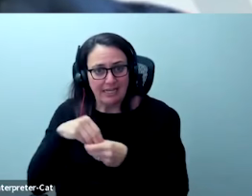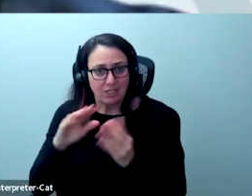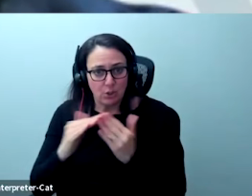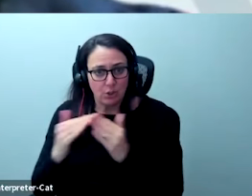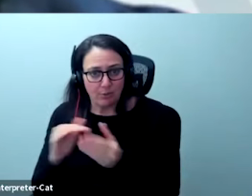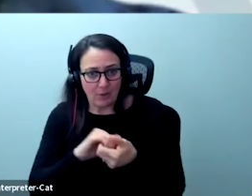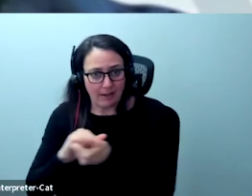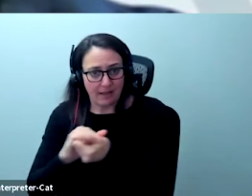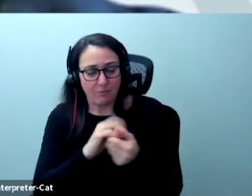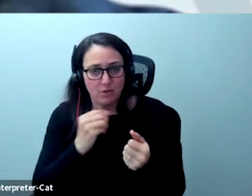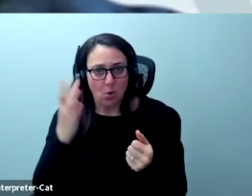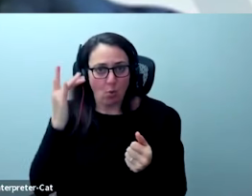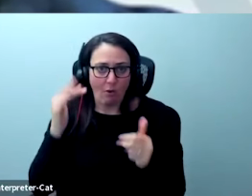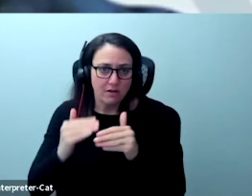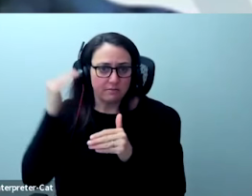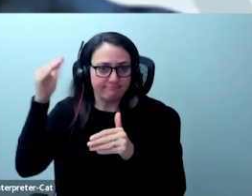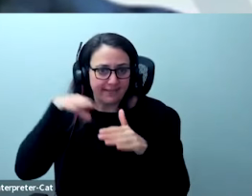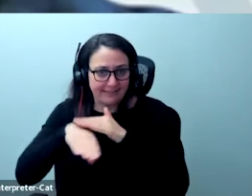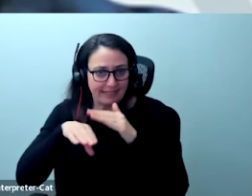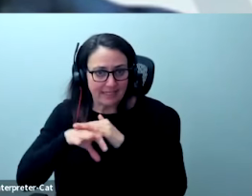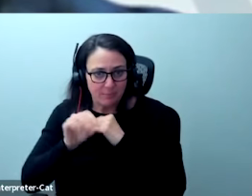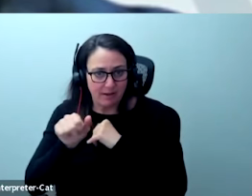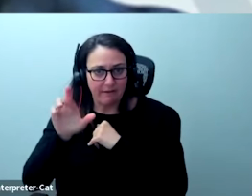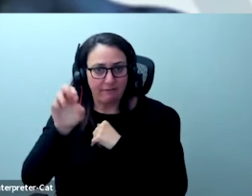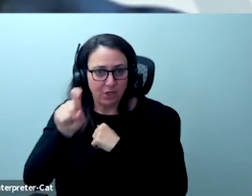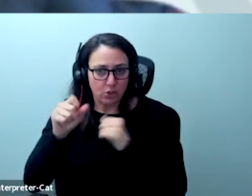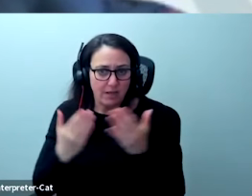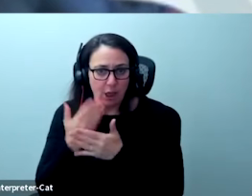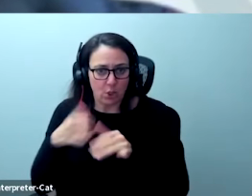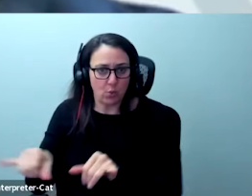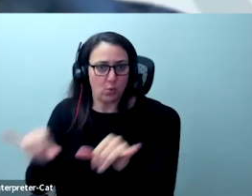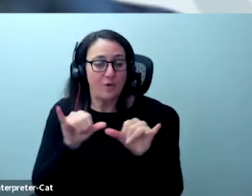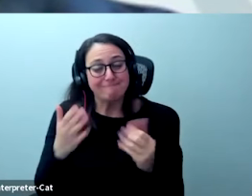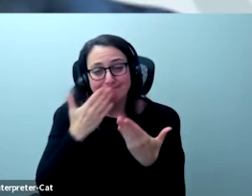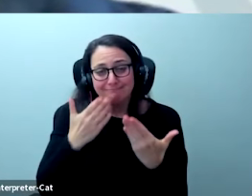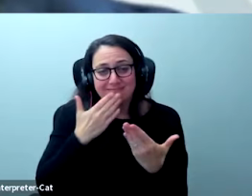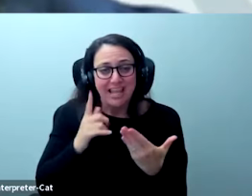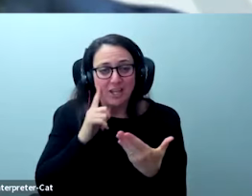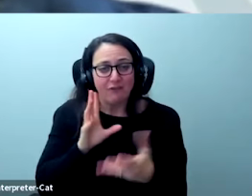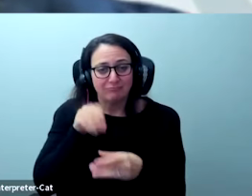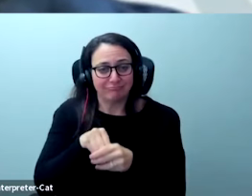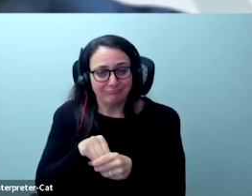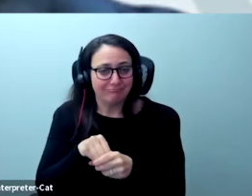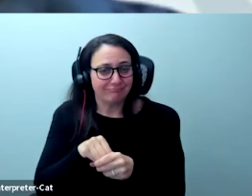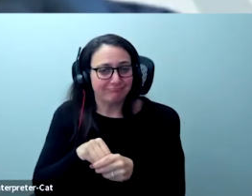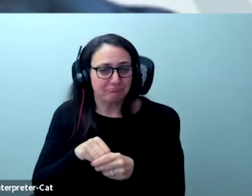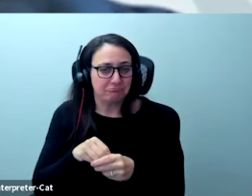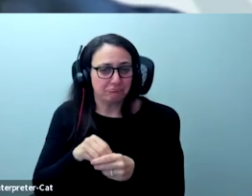and why above and beyond accessibility features should be the new norm. We appreciate your engagement and for being with us today,